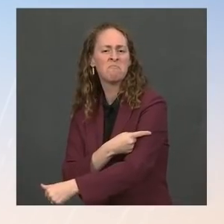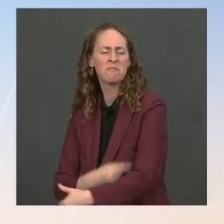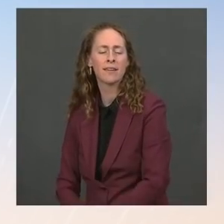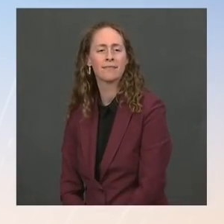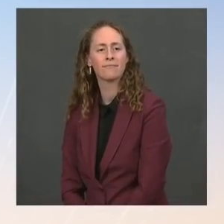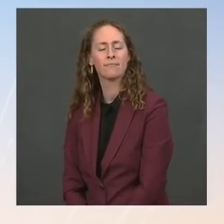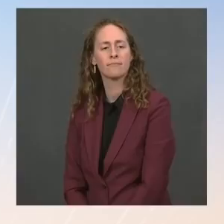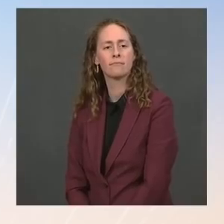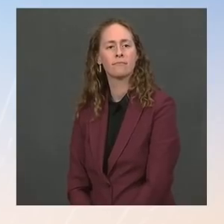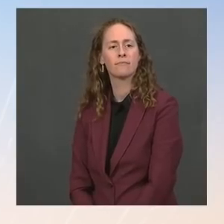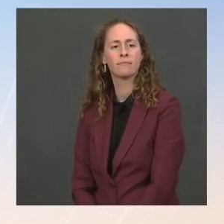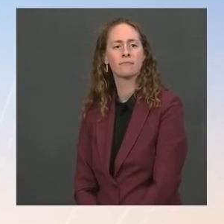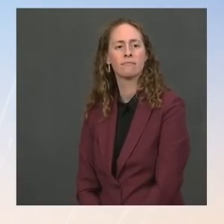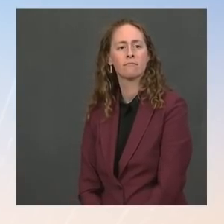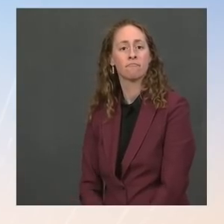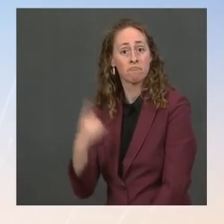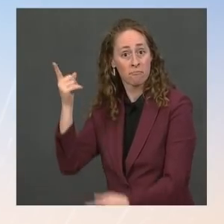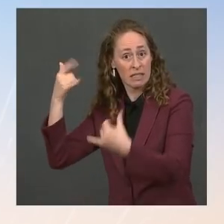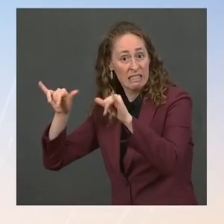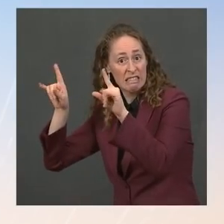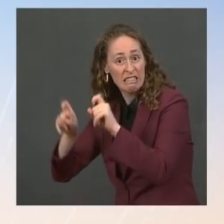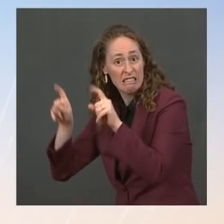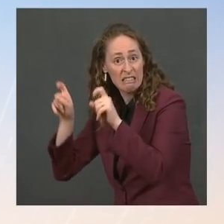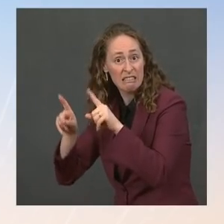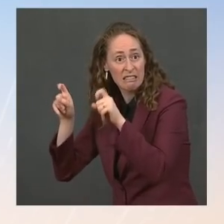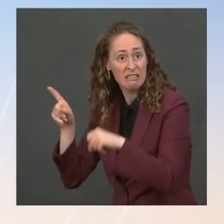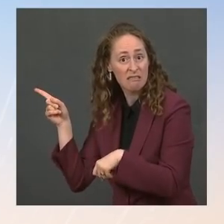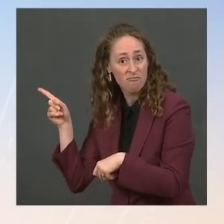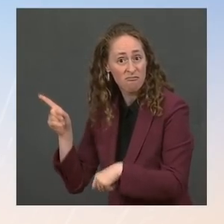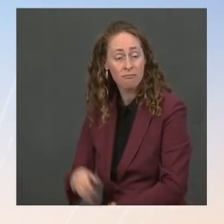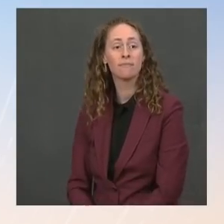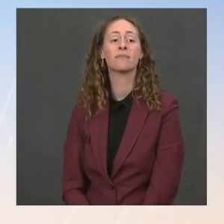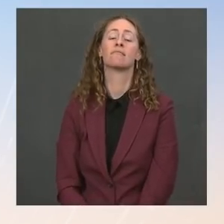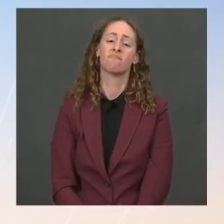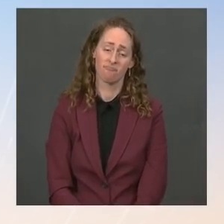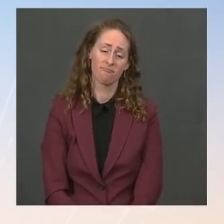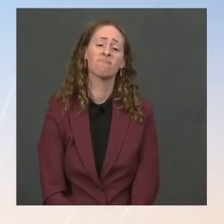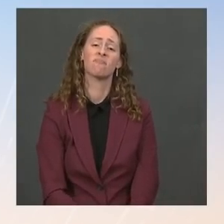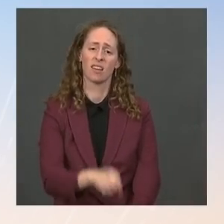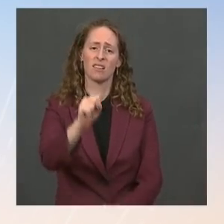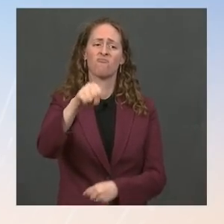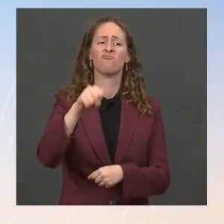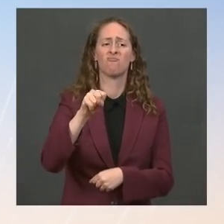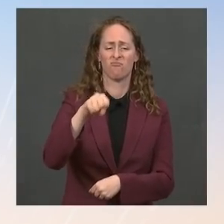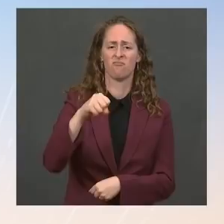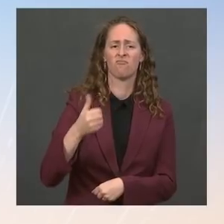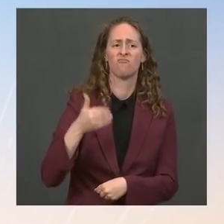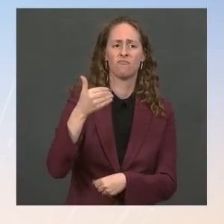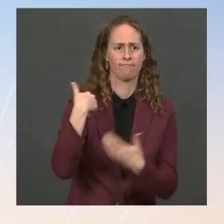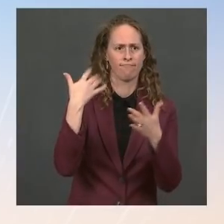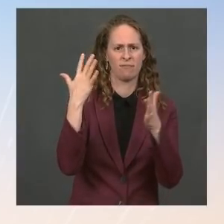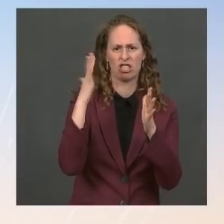And if so, how often? Ms Psaki: He is tested regularly. He was tested last week, and his test was negative. But he is tested regularly.